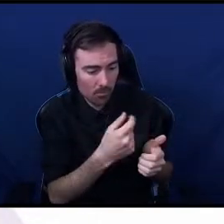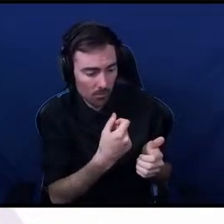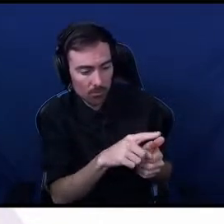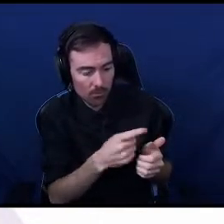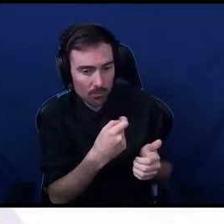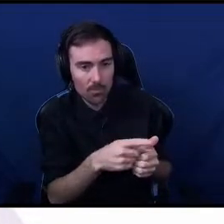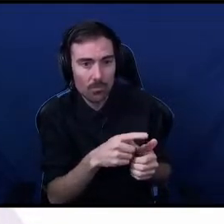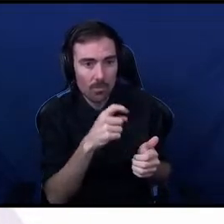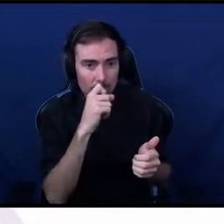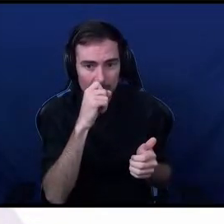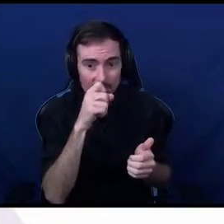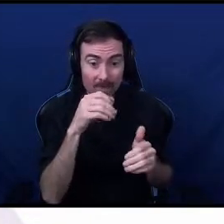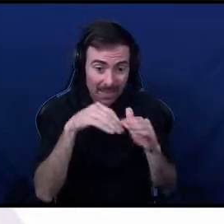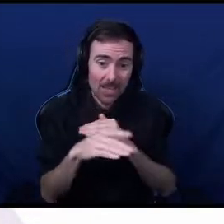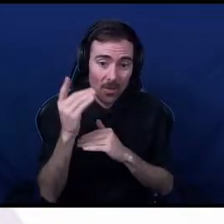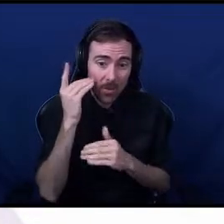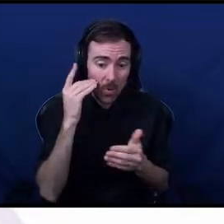device that you and I carry around every single day.